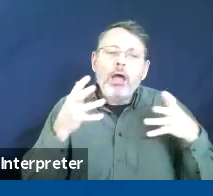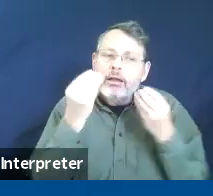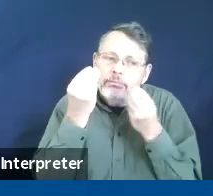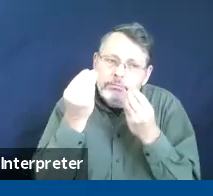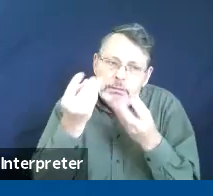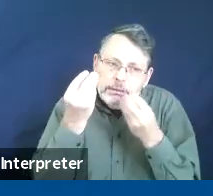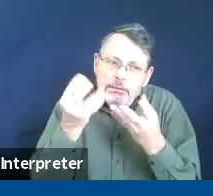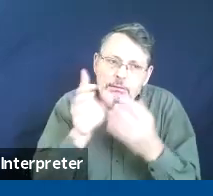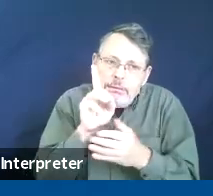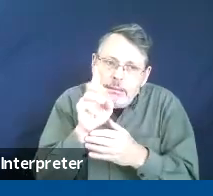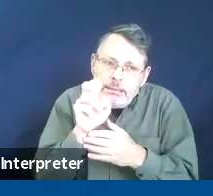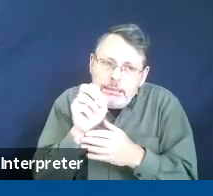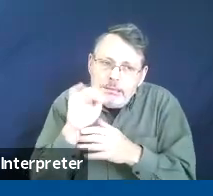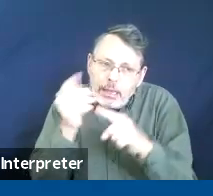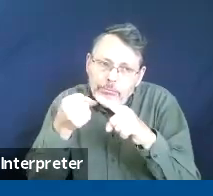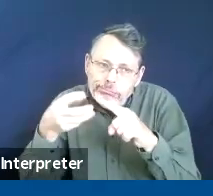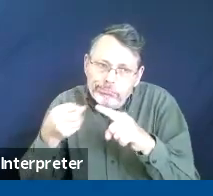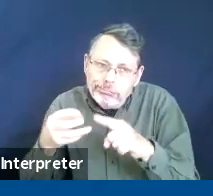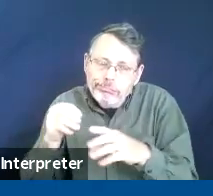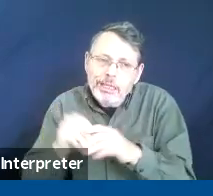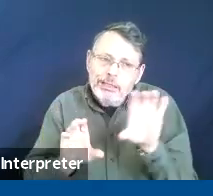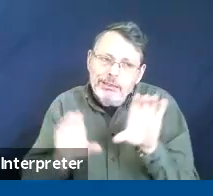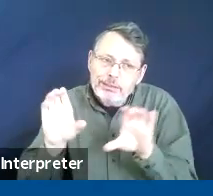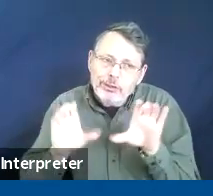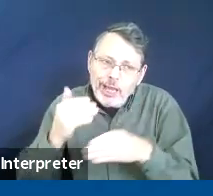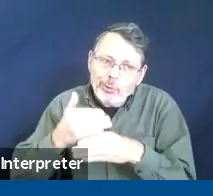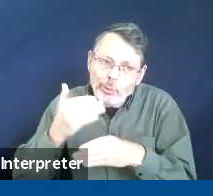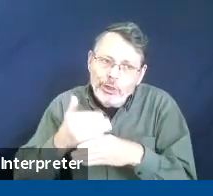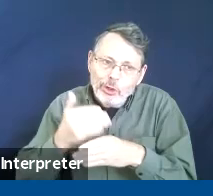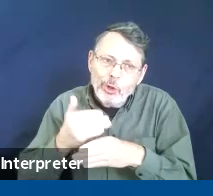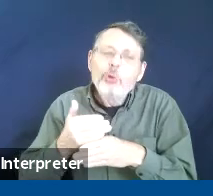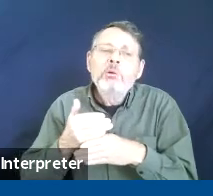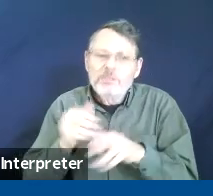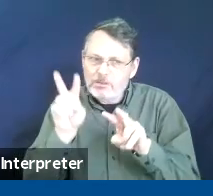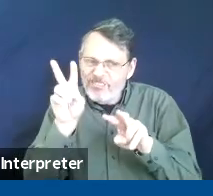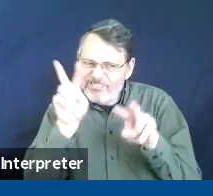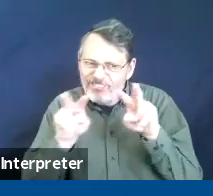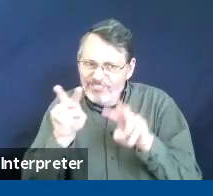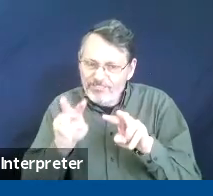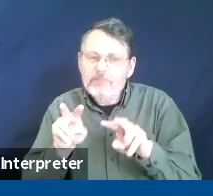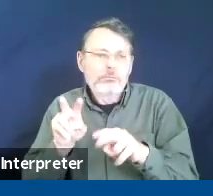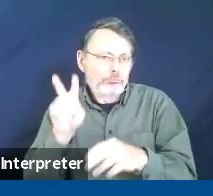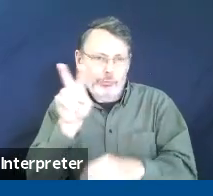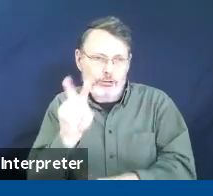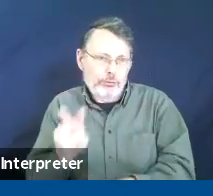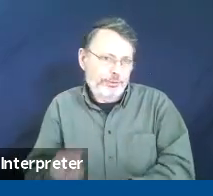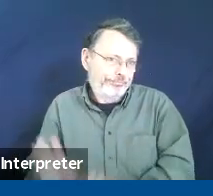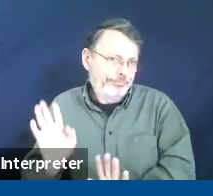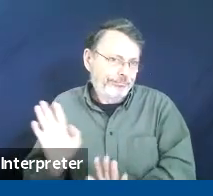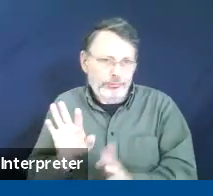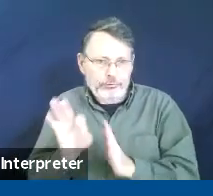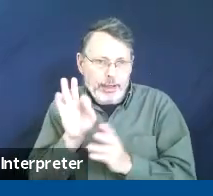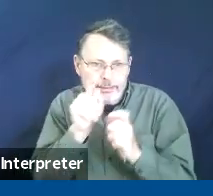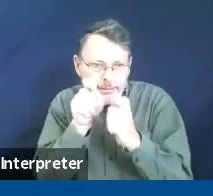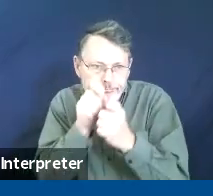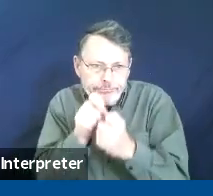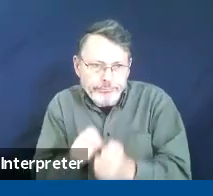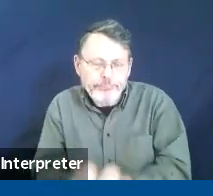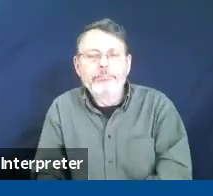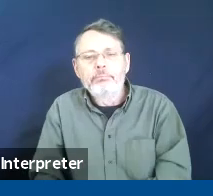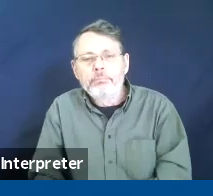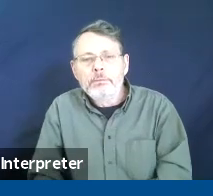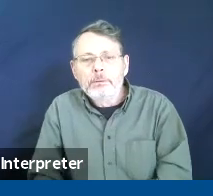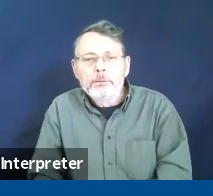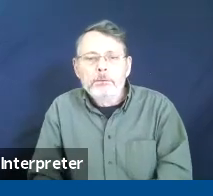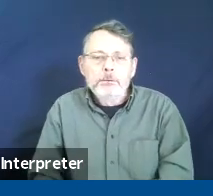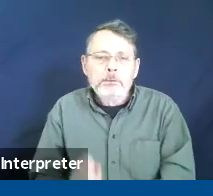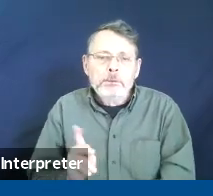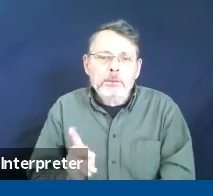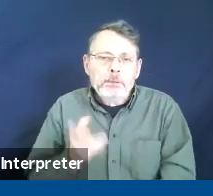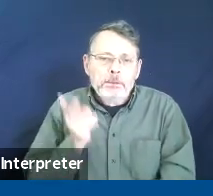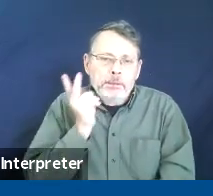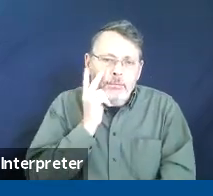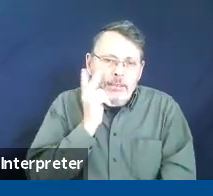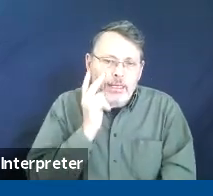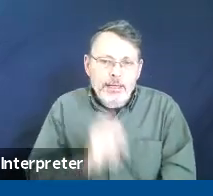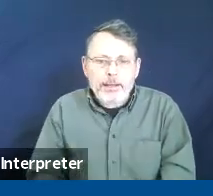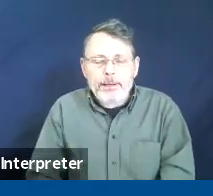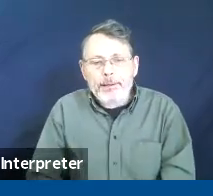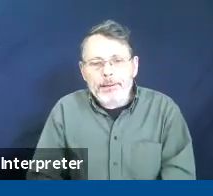so make sure that you are going in there and finding all of that. And let's see.